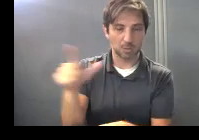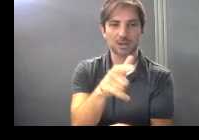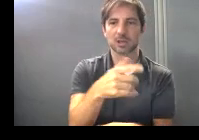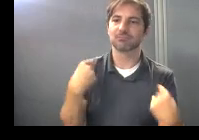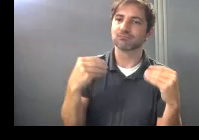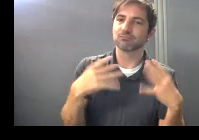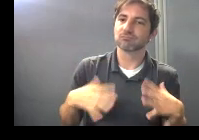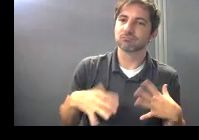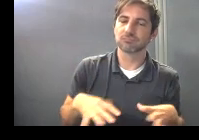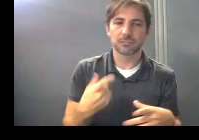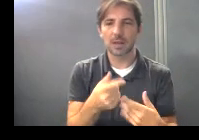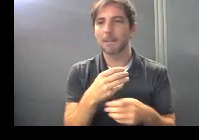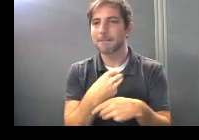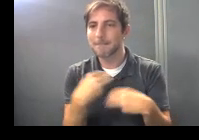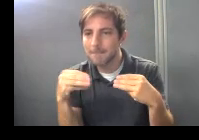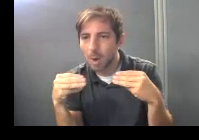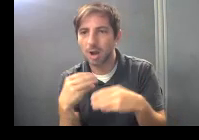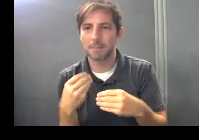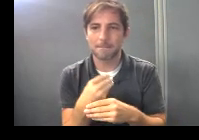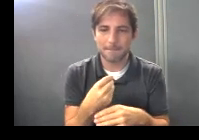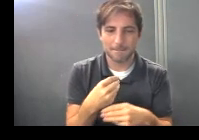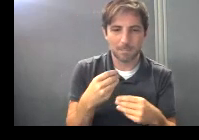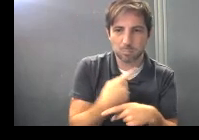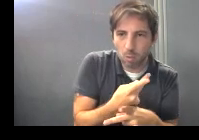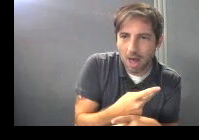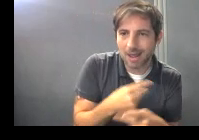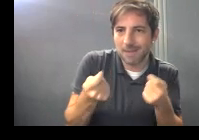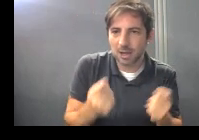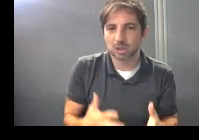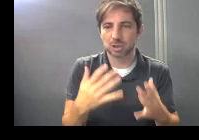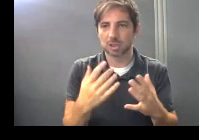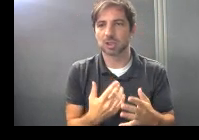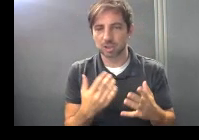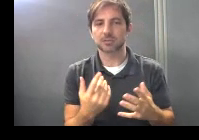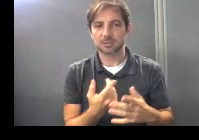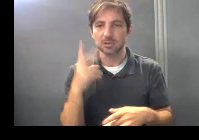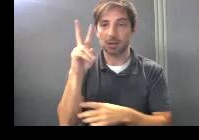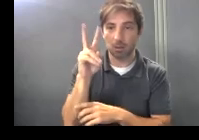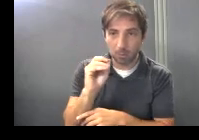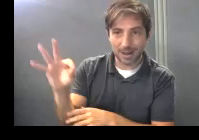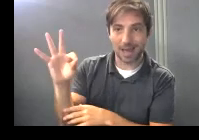A MARKET AND PRODUCT MANAGER OVER 30 YEARS. 2009 SHE WAS PRESENTED THE AWARD OF EXCELLENCE